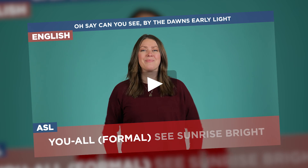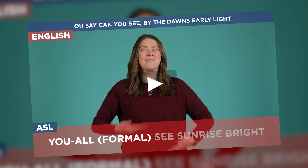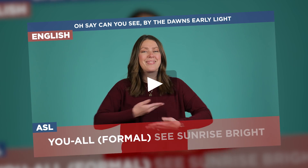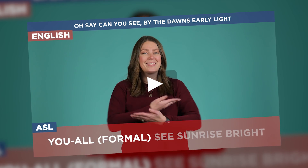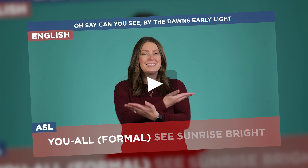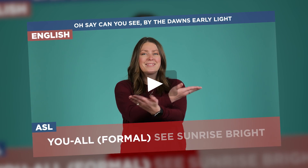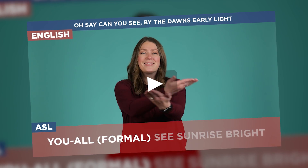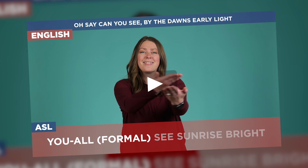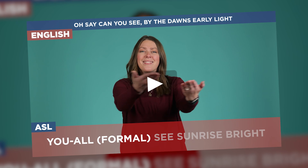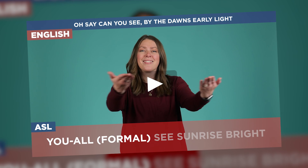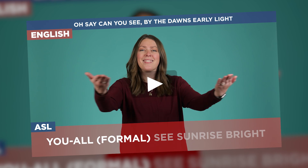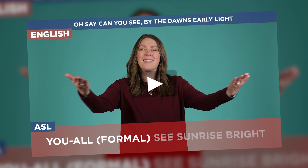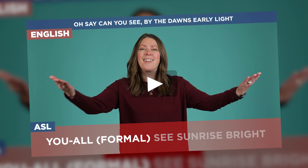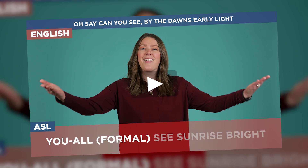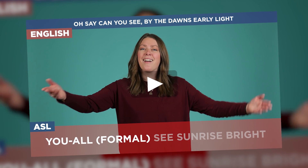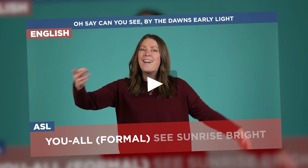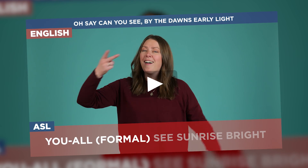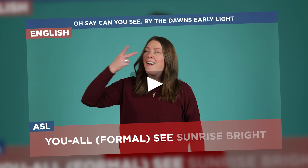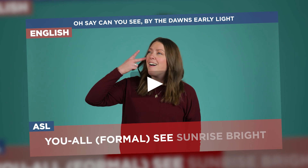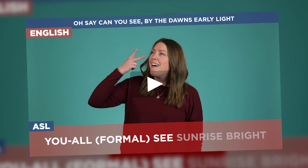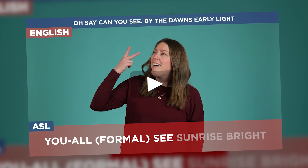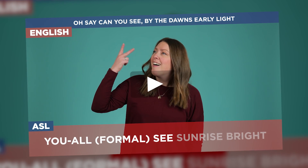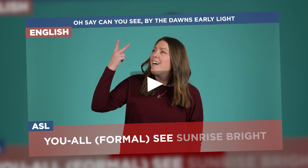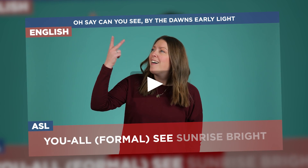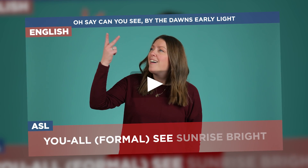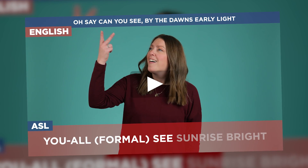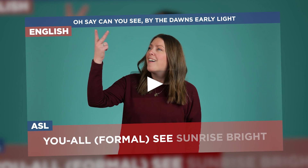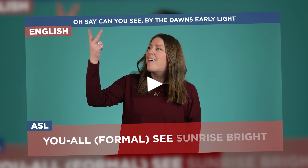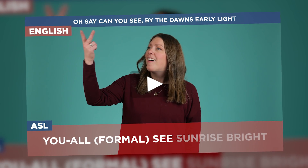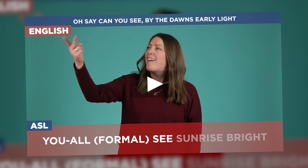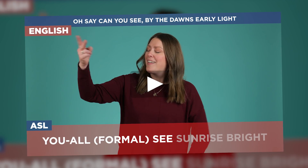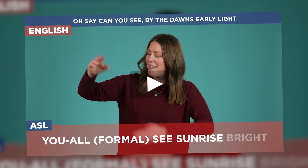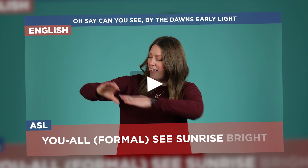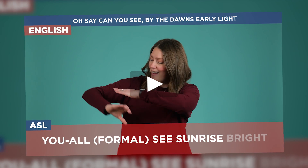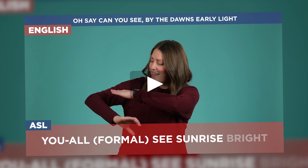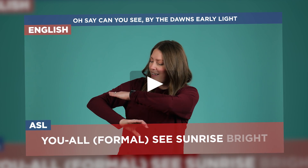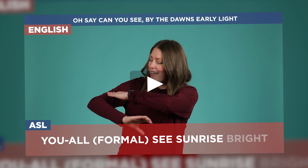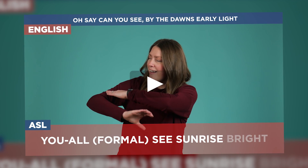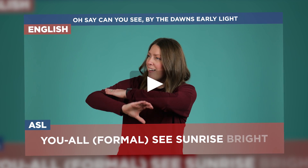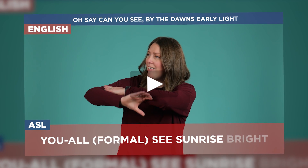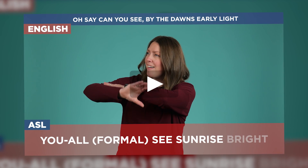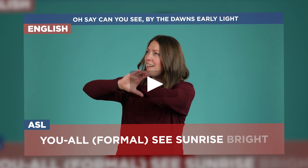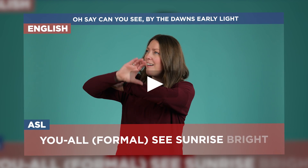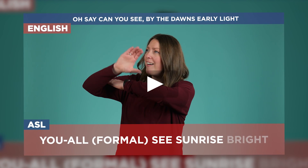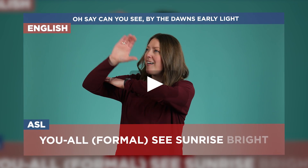Now, if you want to learn how to sign the national anthem, I've created a tutorial teaching you how.